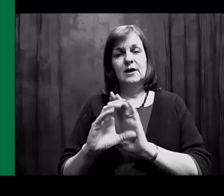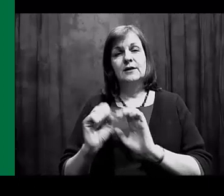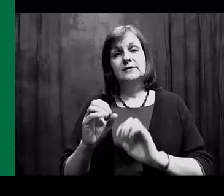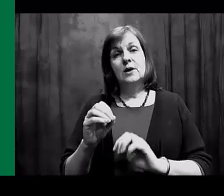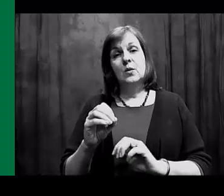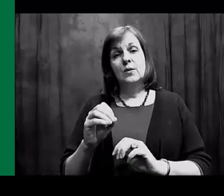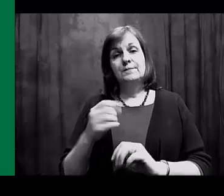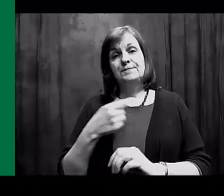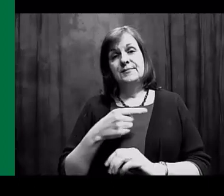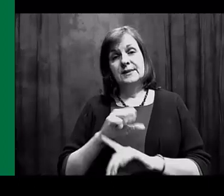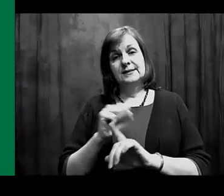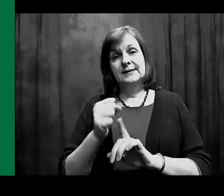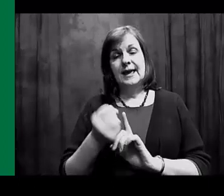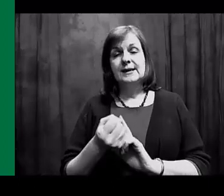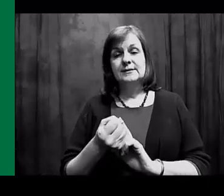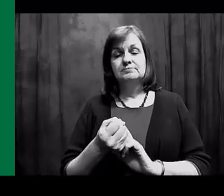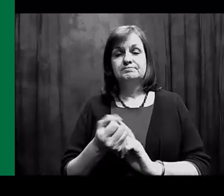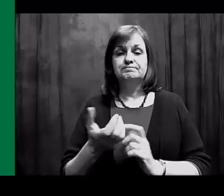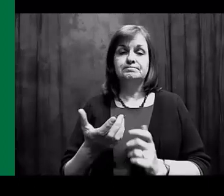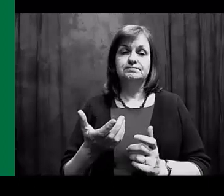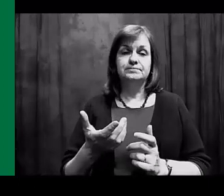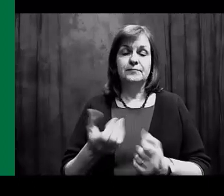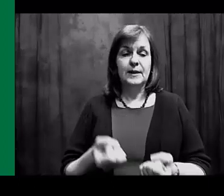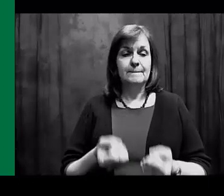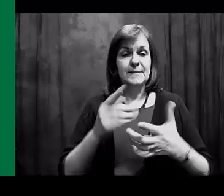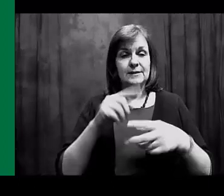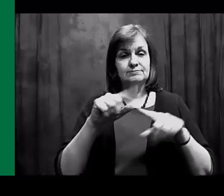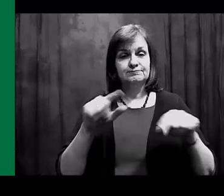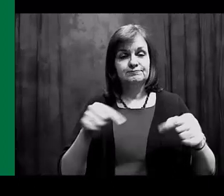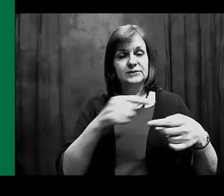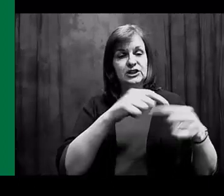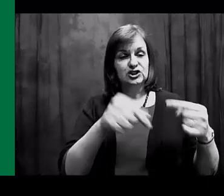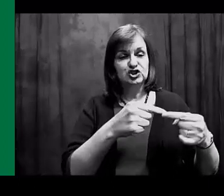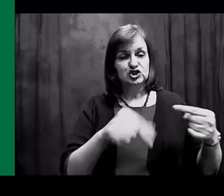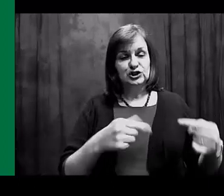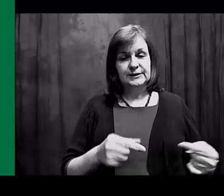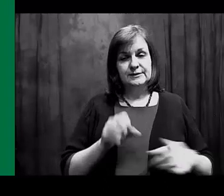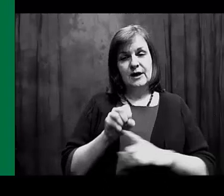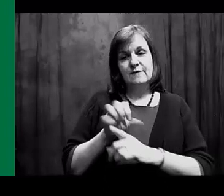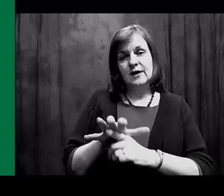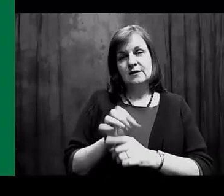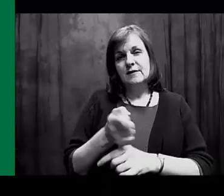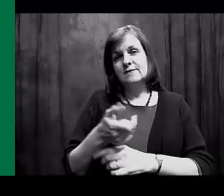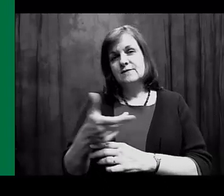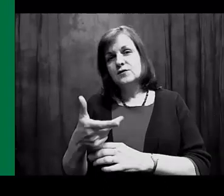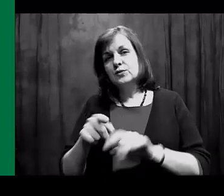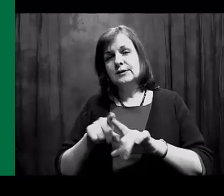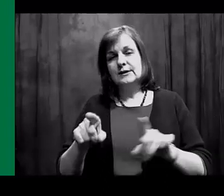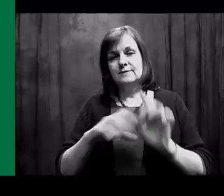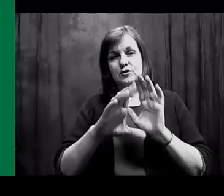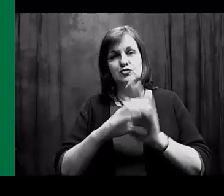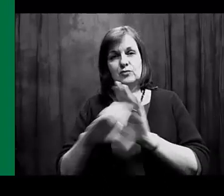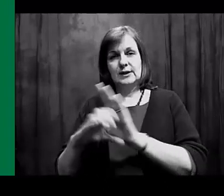so in this case looking at many genes influencing a couple of different traits in this case